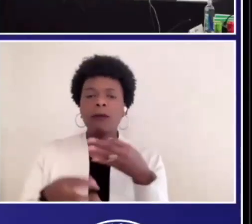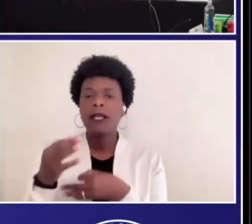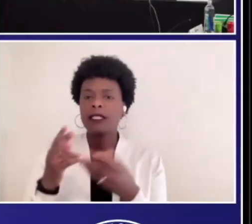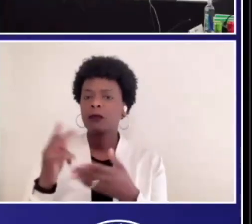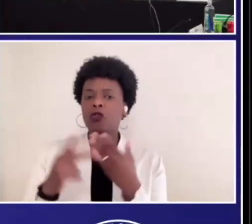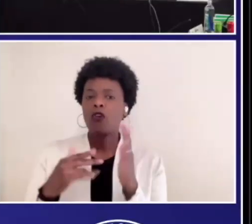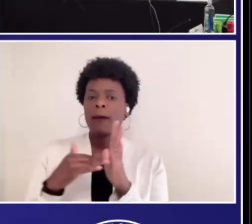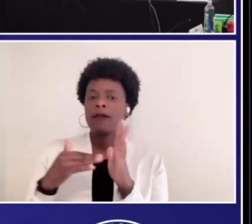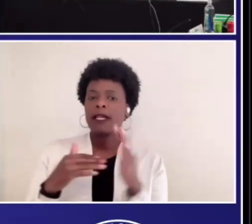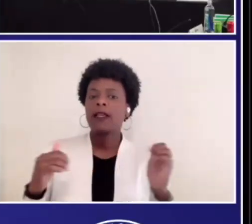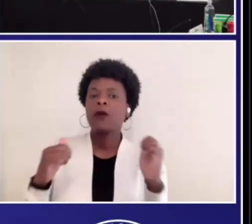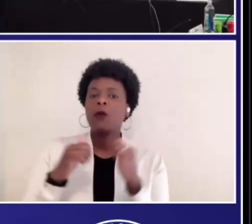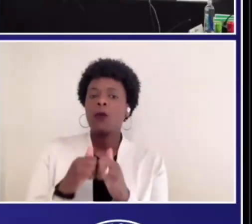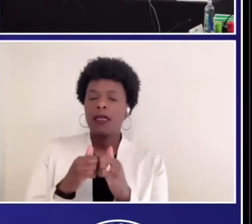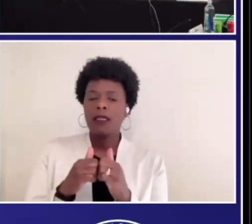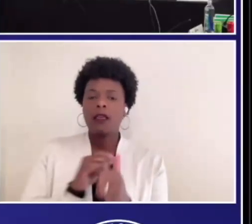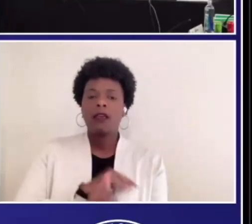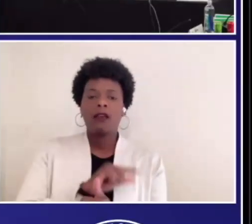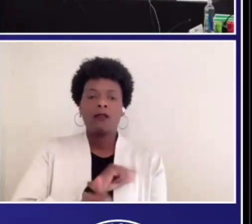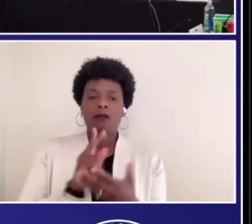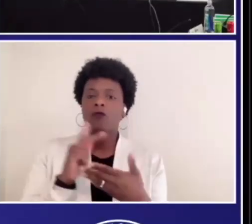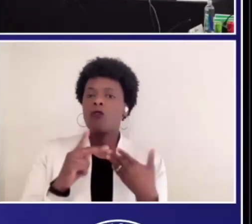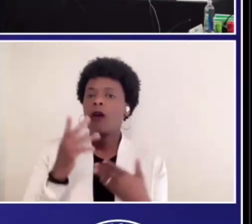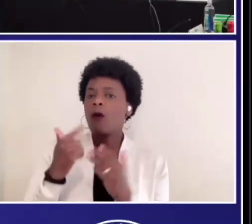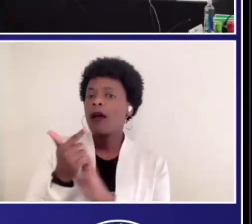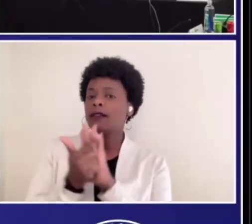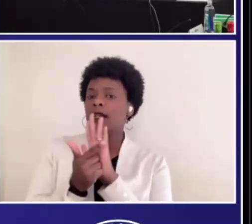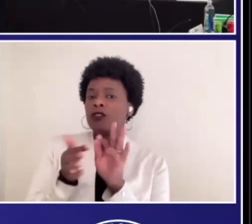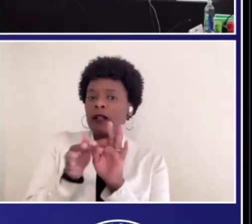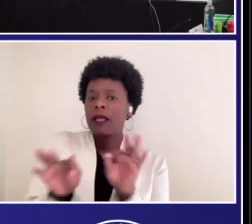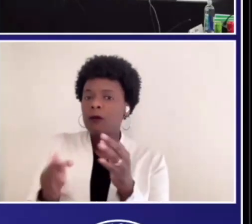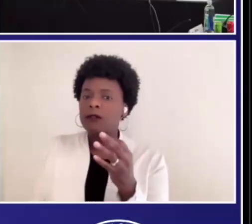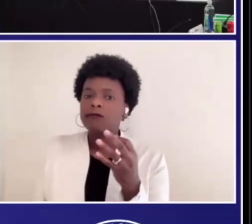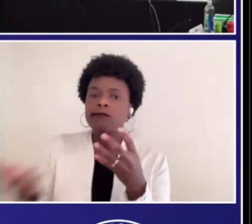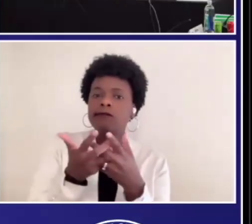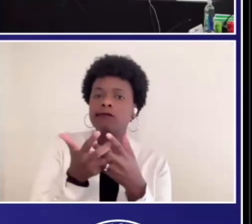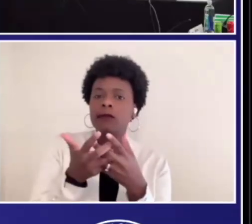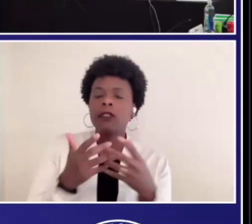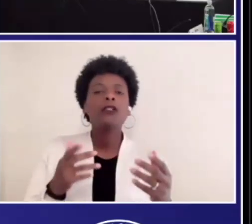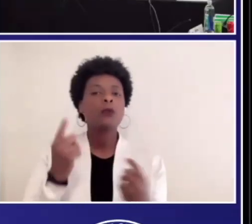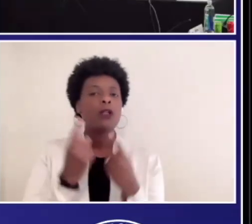with eligible program because the statutory language there is mirrored very closely. So we thought it more appropriate to use